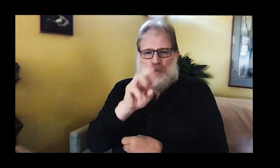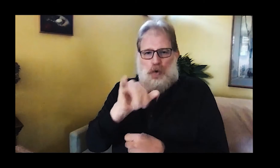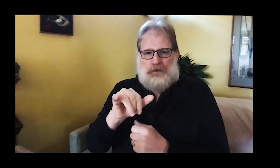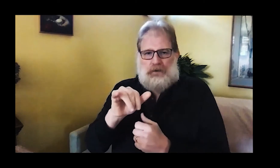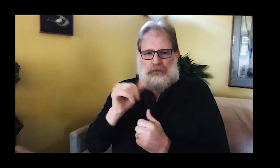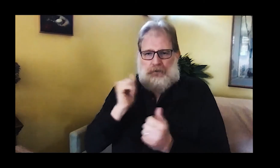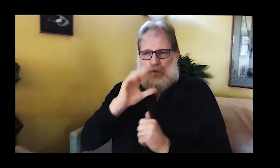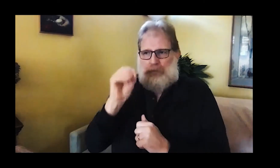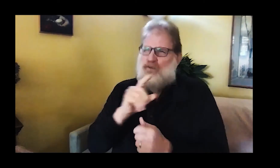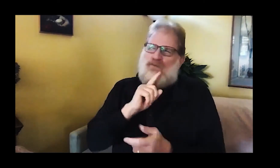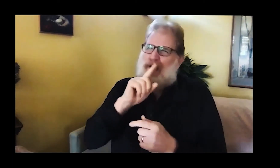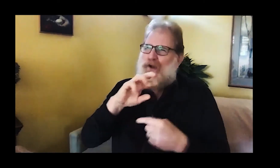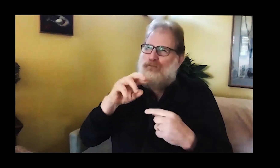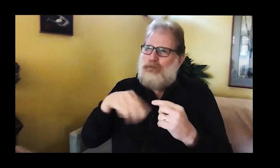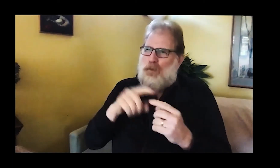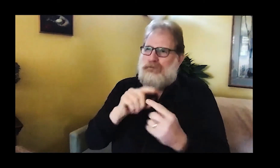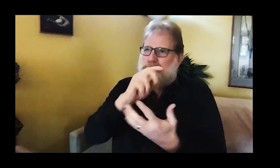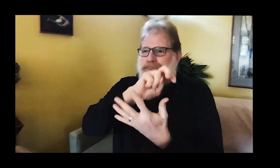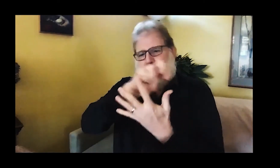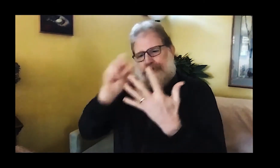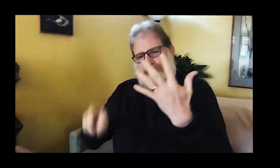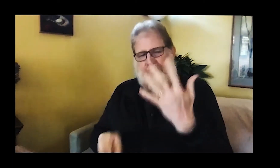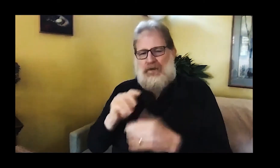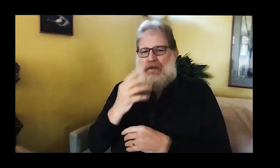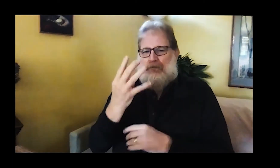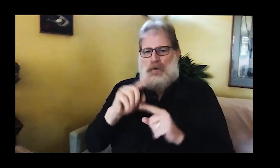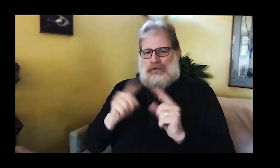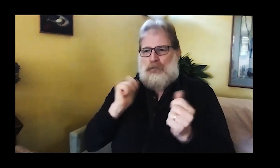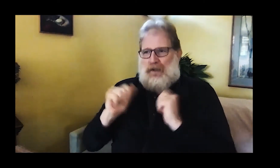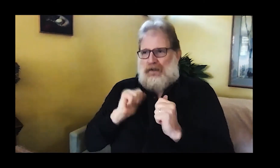theater company - well not exactly, but anyway there was a group of us and we did four shows